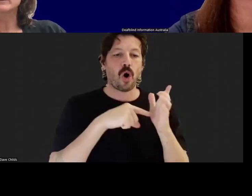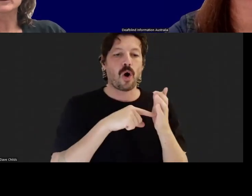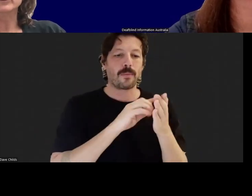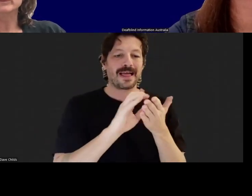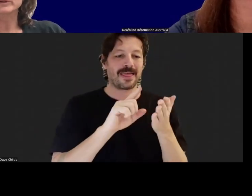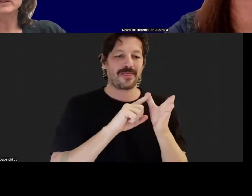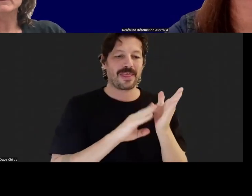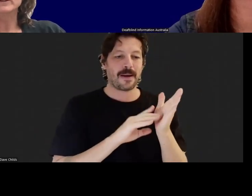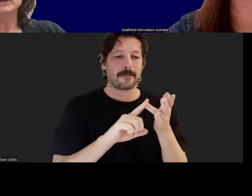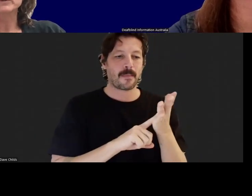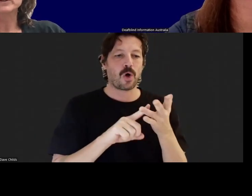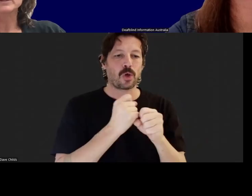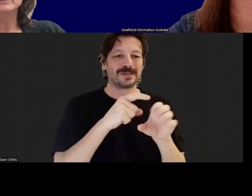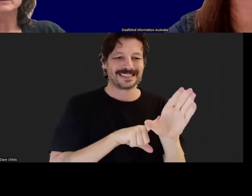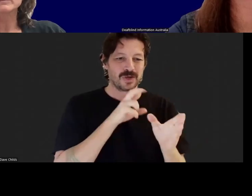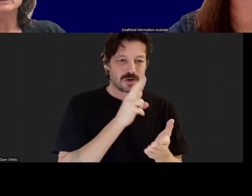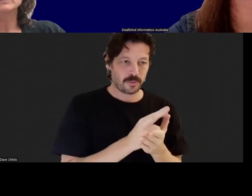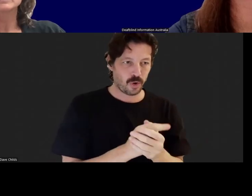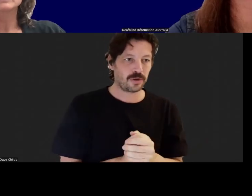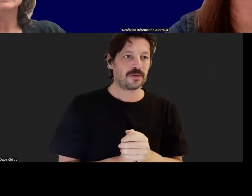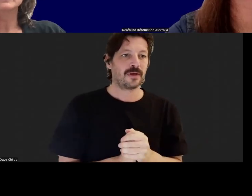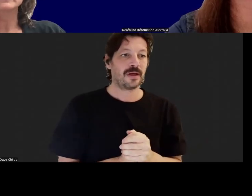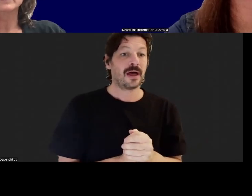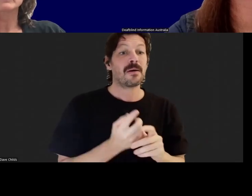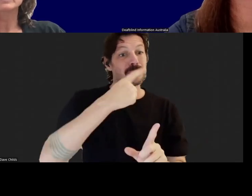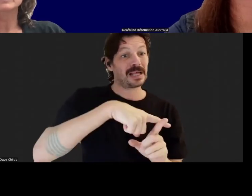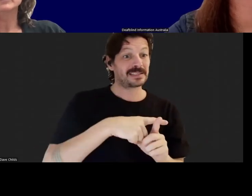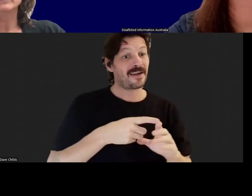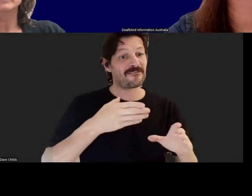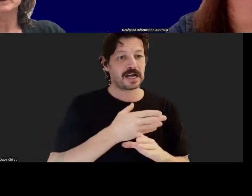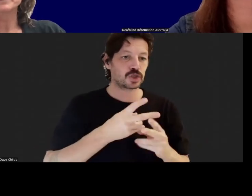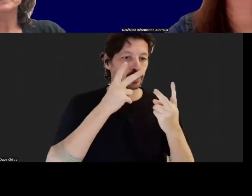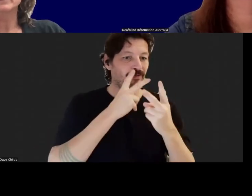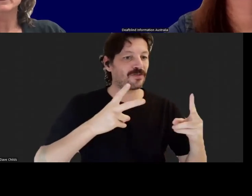in the orthoptic functional visual assessment to give that really strong information that